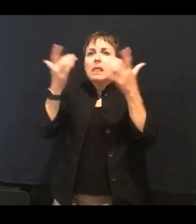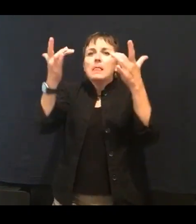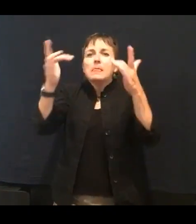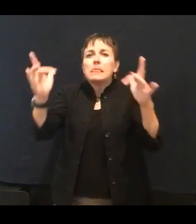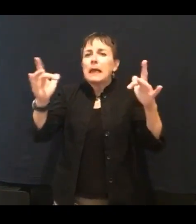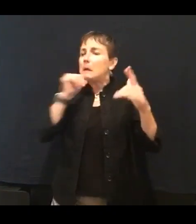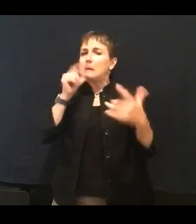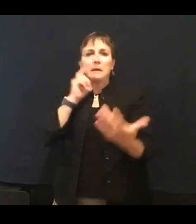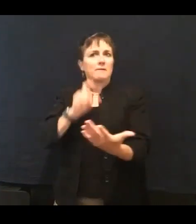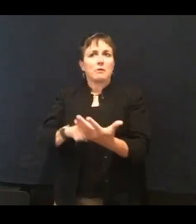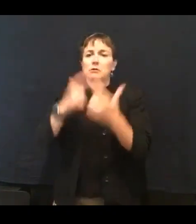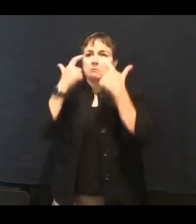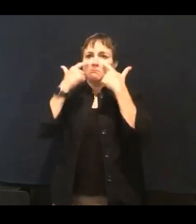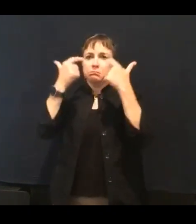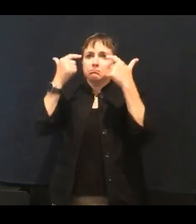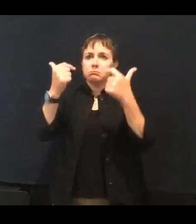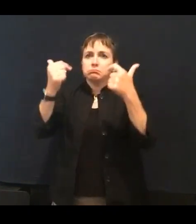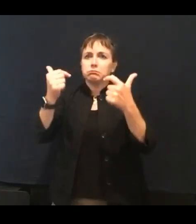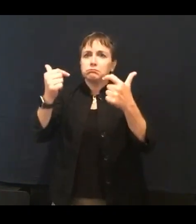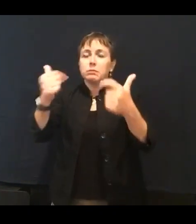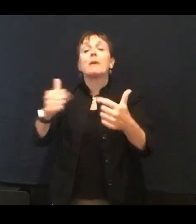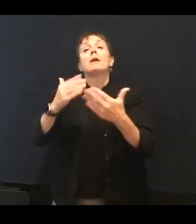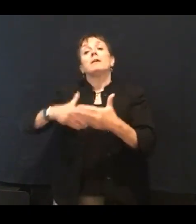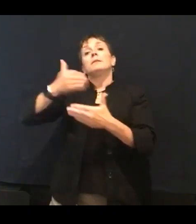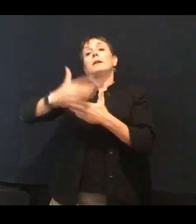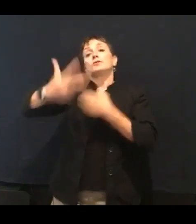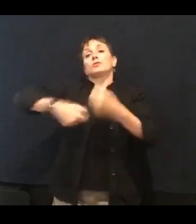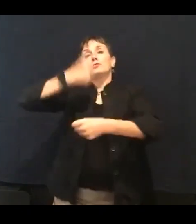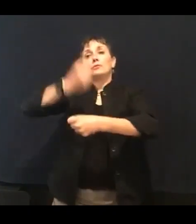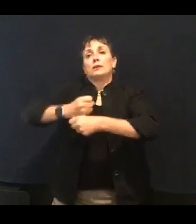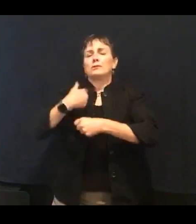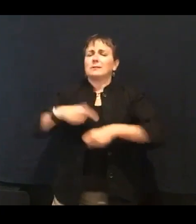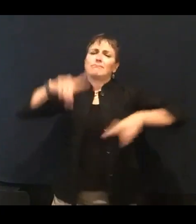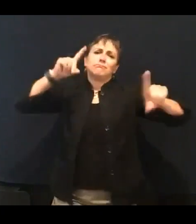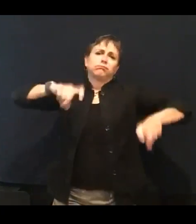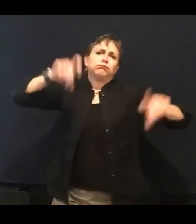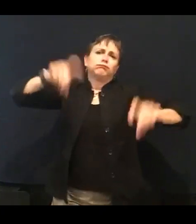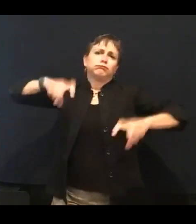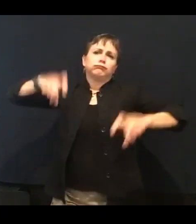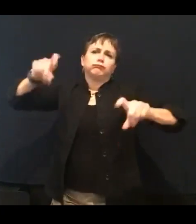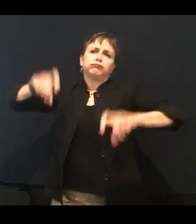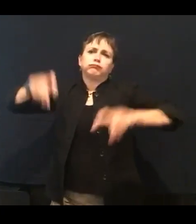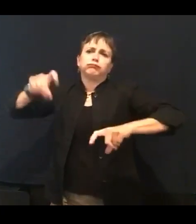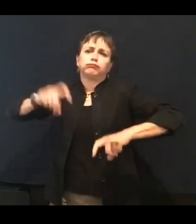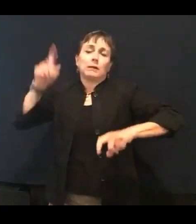Over the subsequent three years, I underwent a battery of neurological and hearing tests